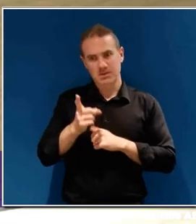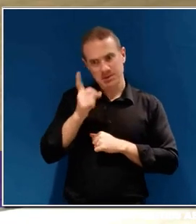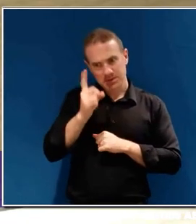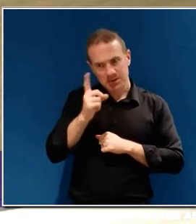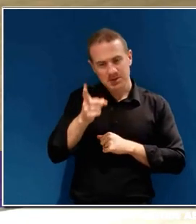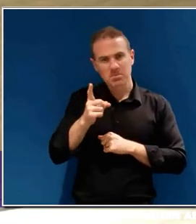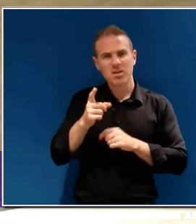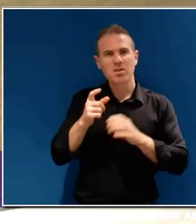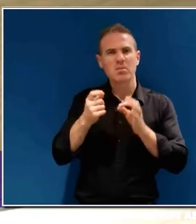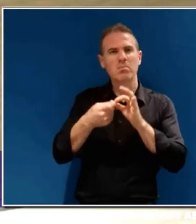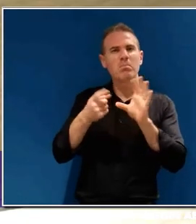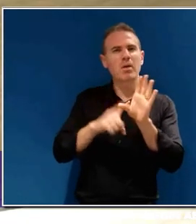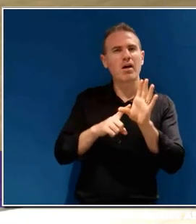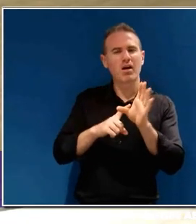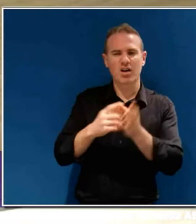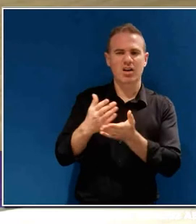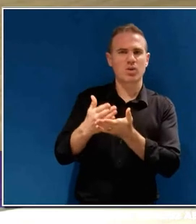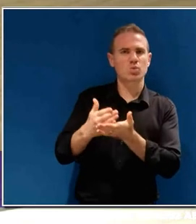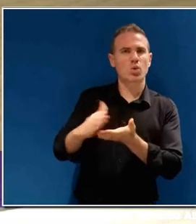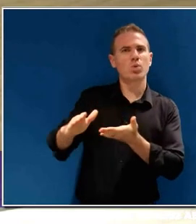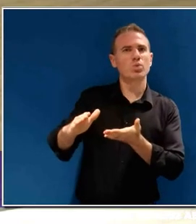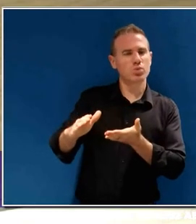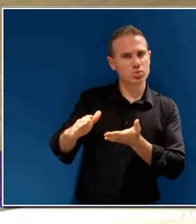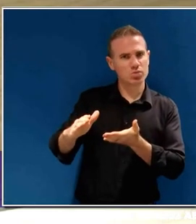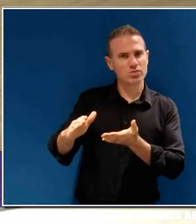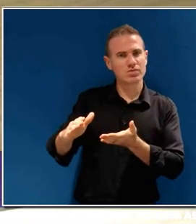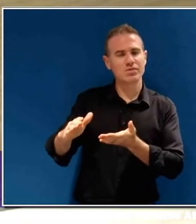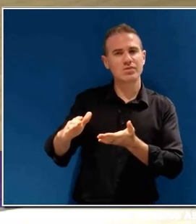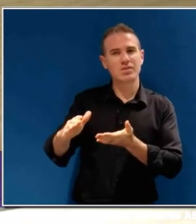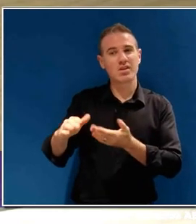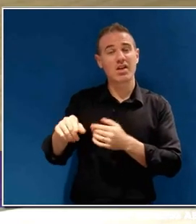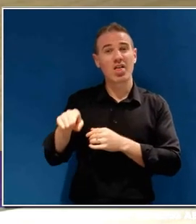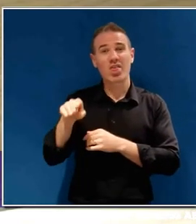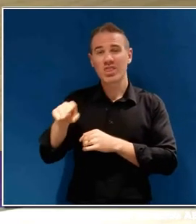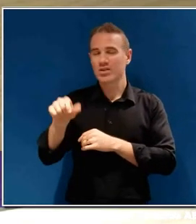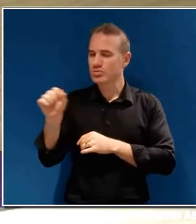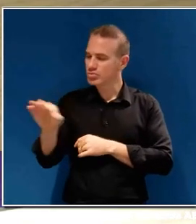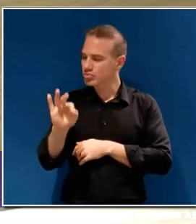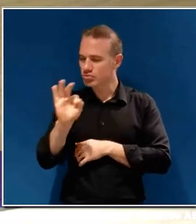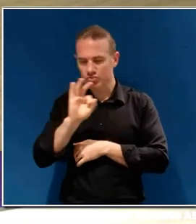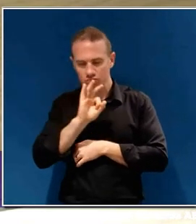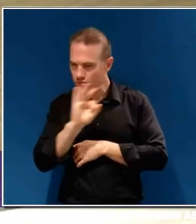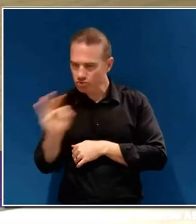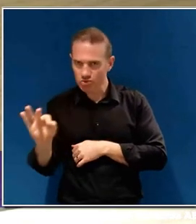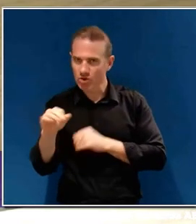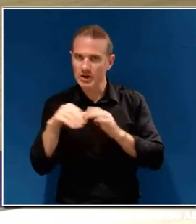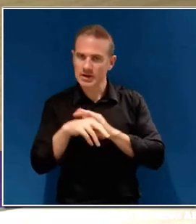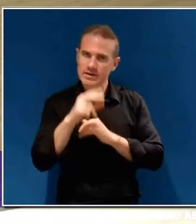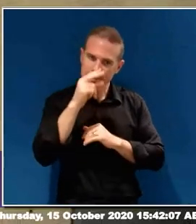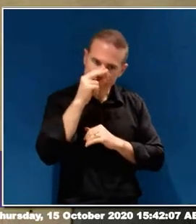in the early years of schooling. That's correct. Why do you hold that view?